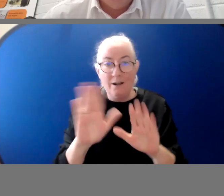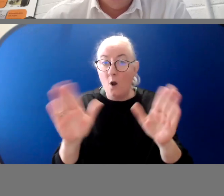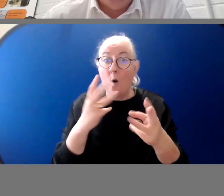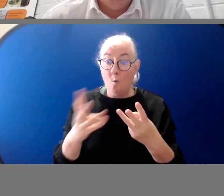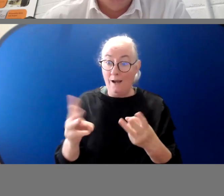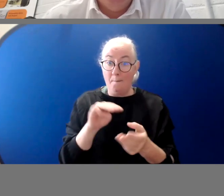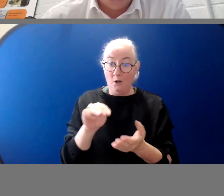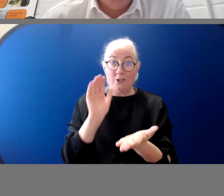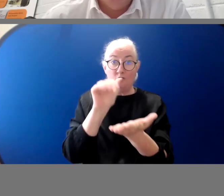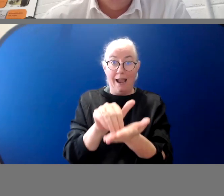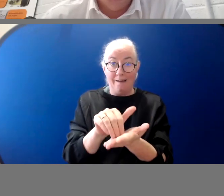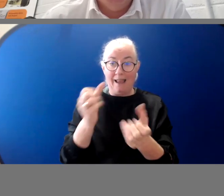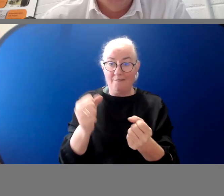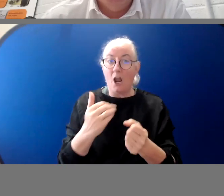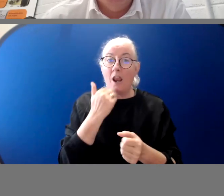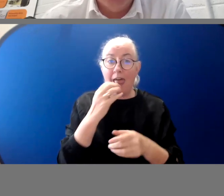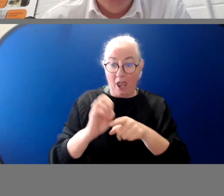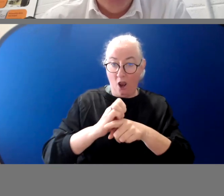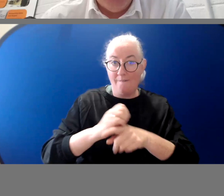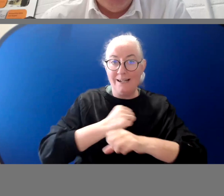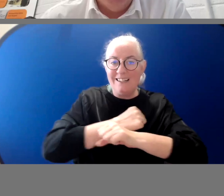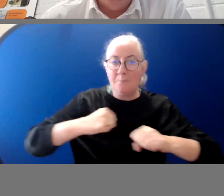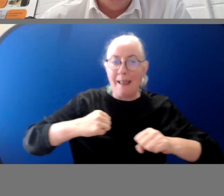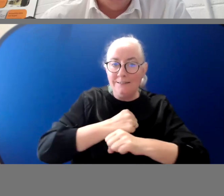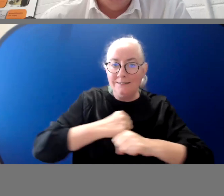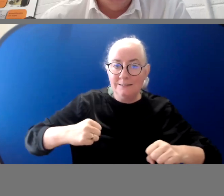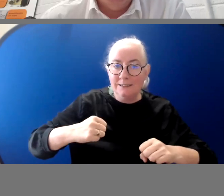they have enough space so a Leading Edge on the pull side of the door of the complimentary door